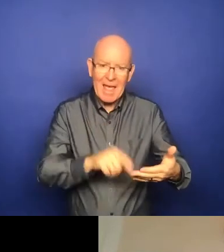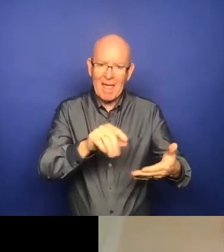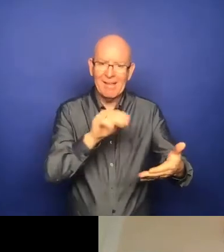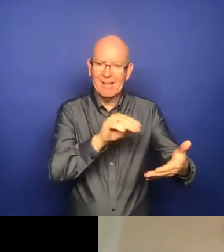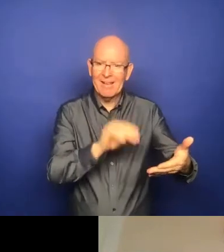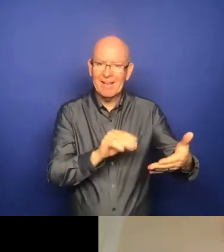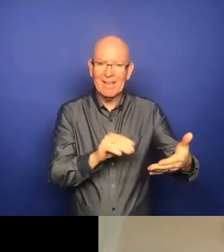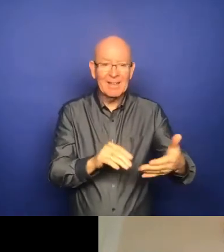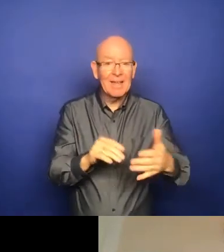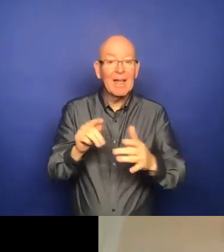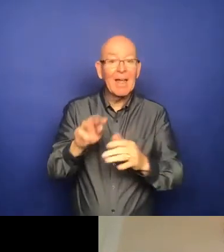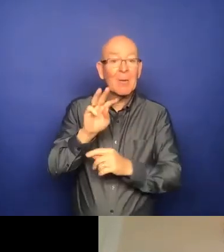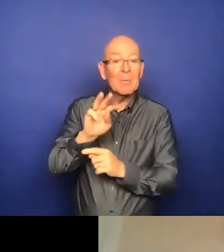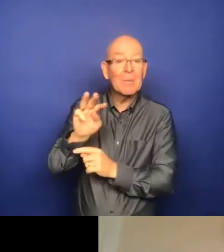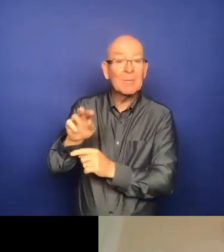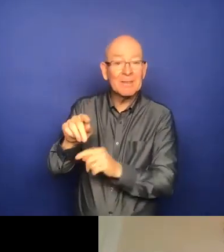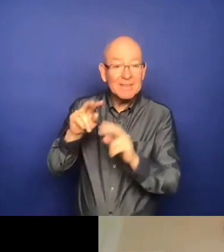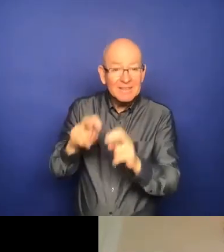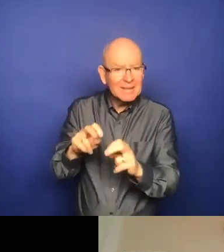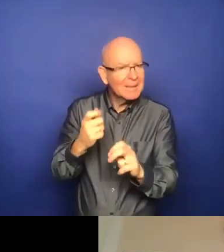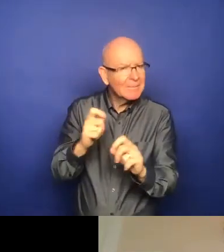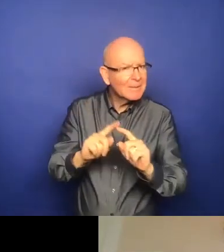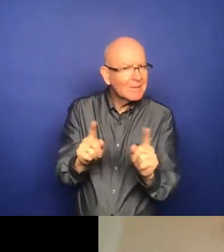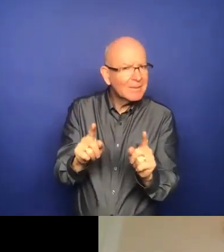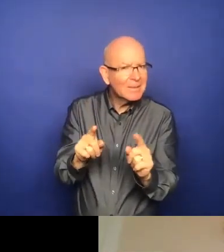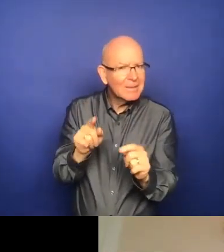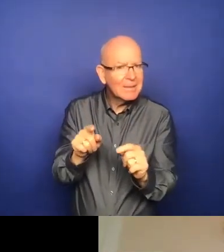a don't know response because if people really don't know